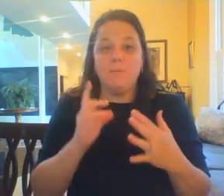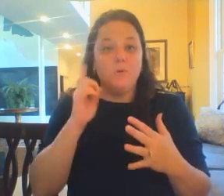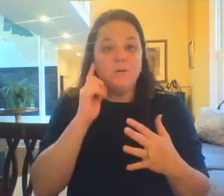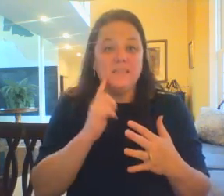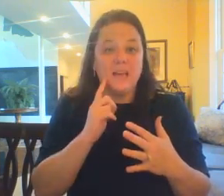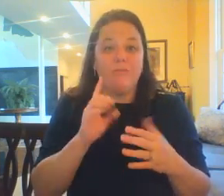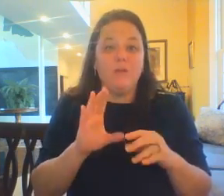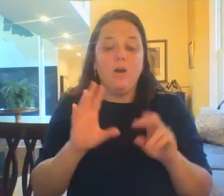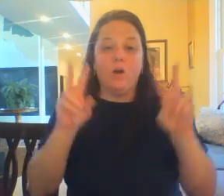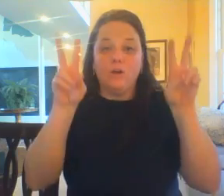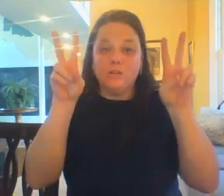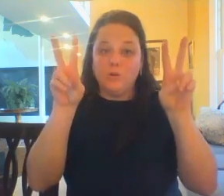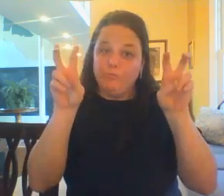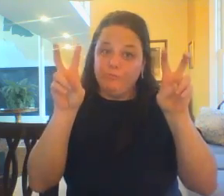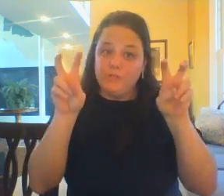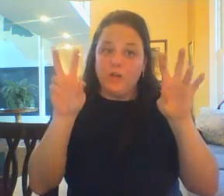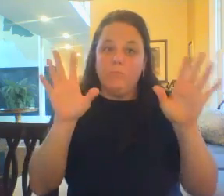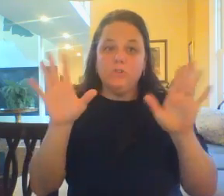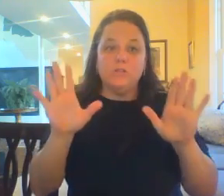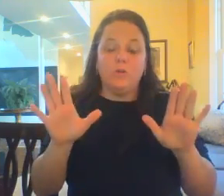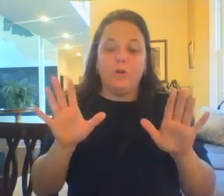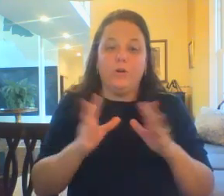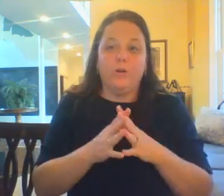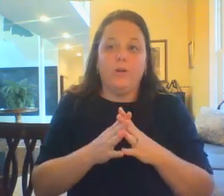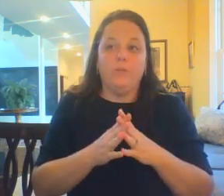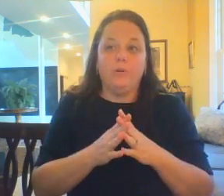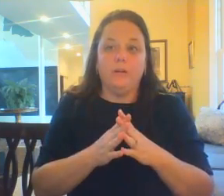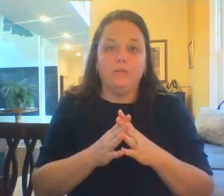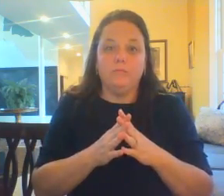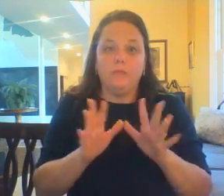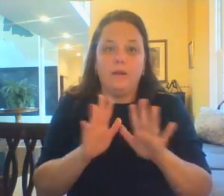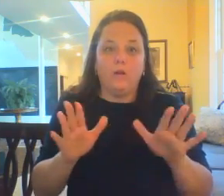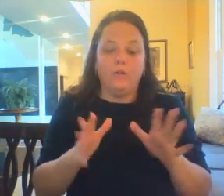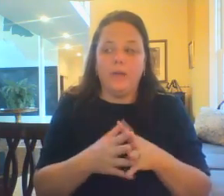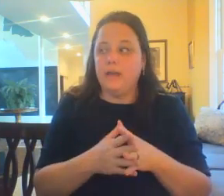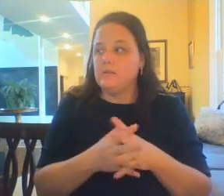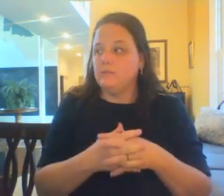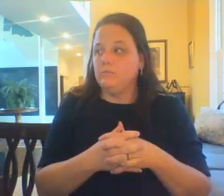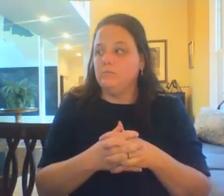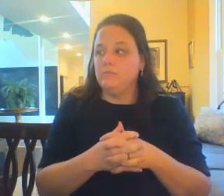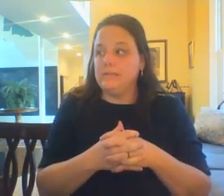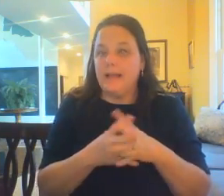people who are deaf are also dumb which